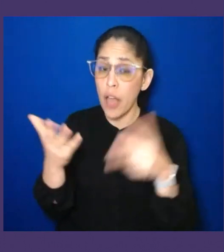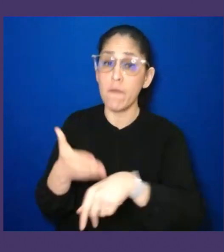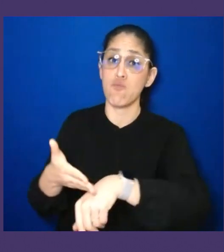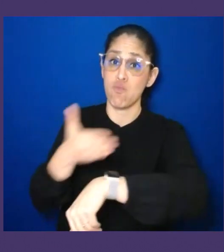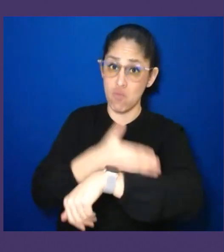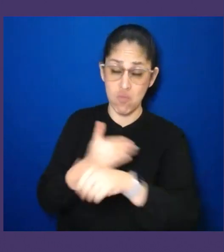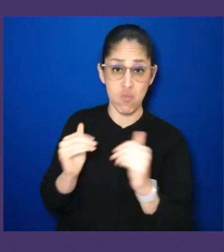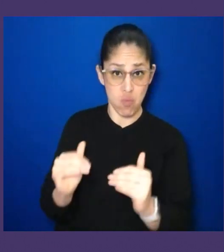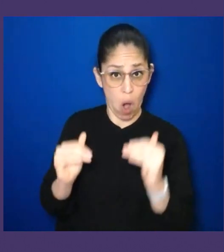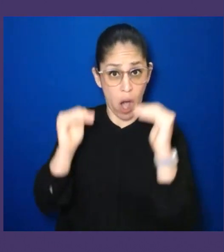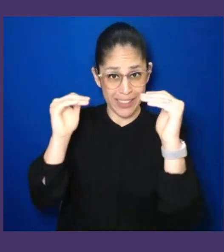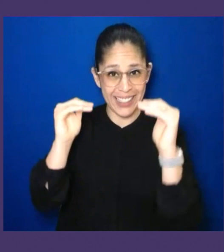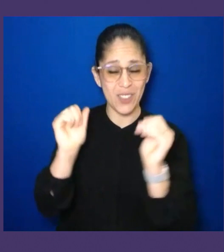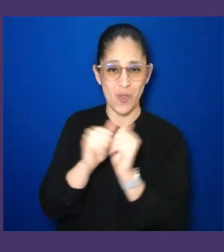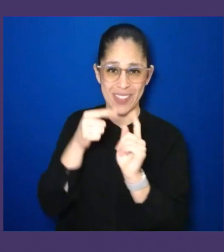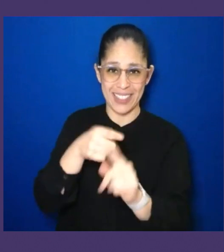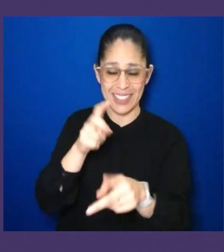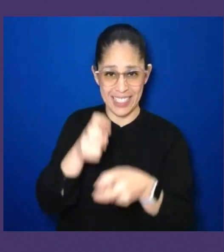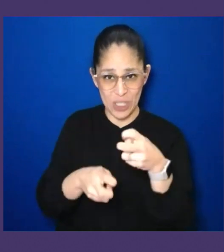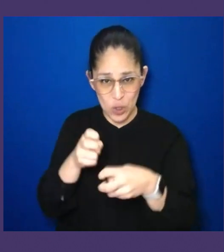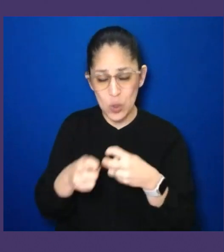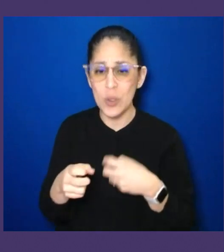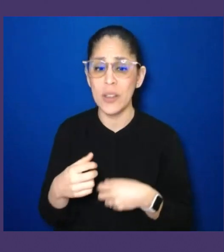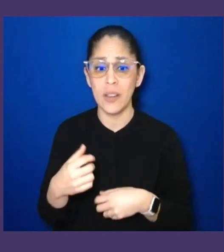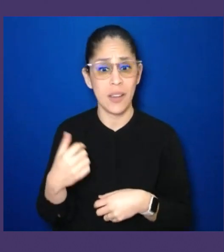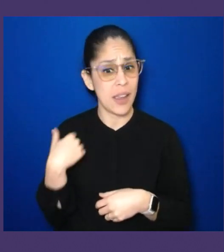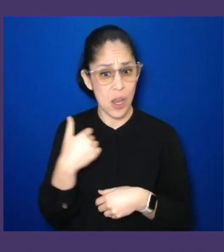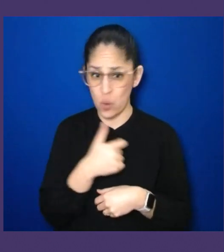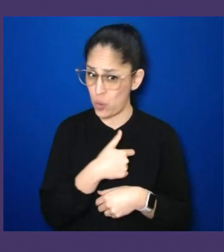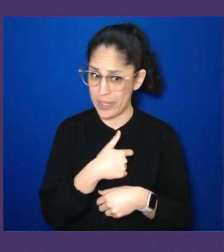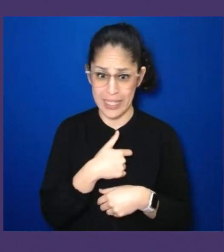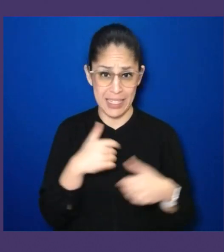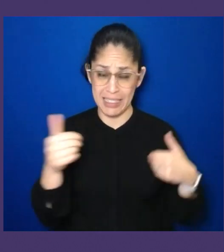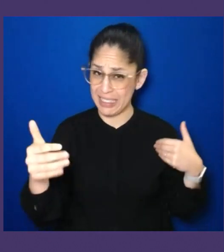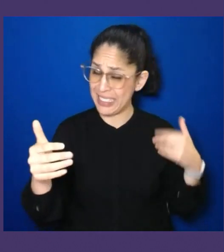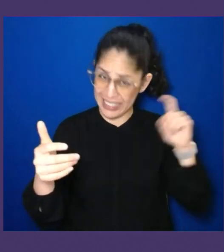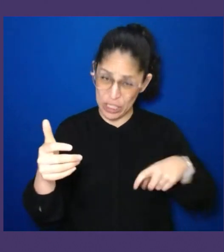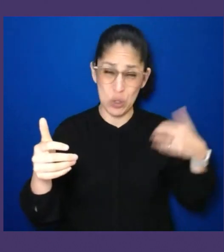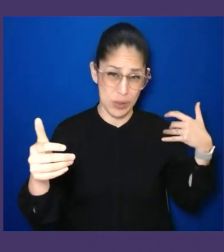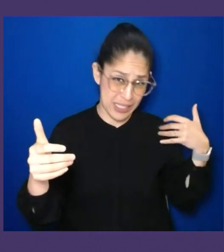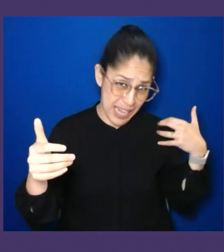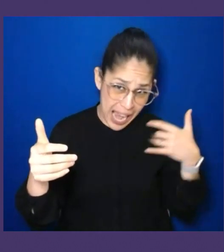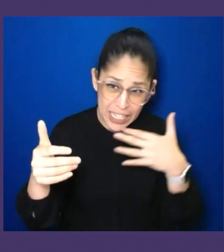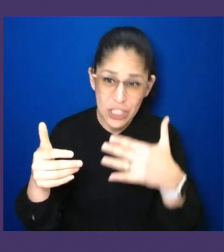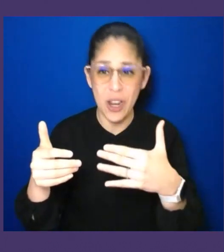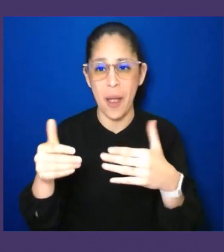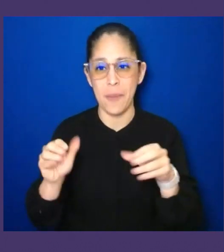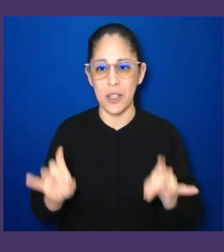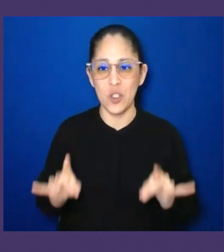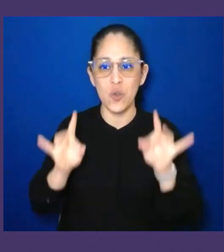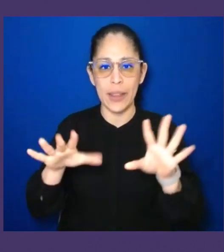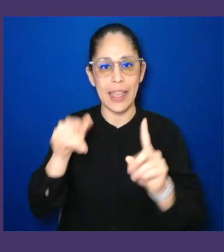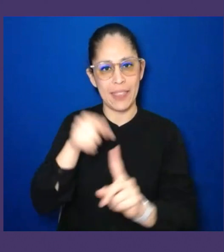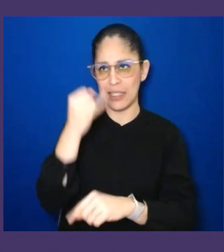And we've got to catch up in Australia and really push back against this idea that this is how